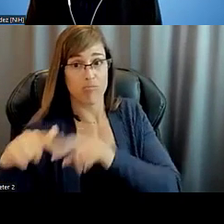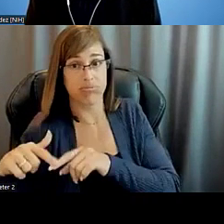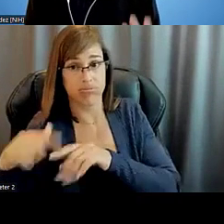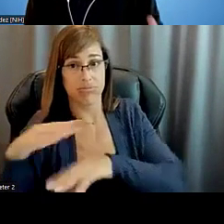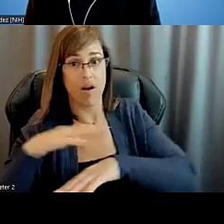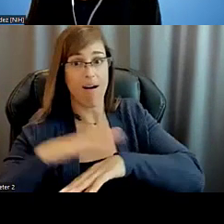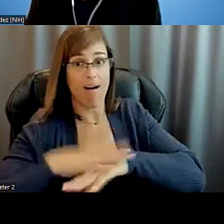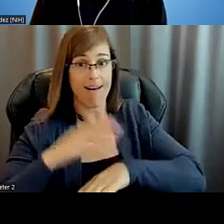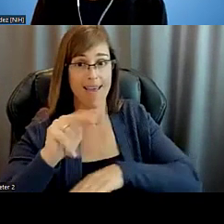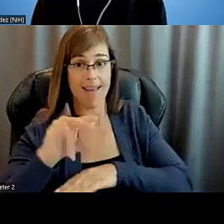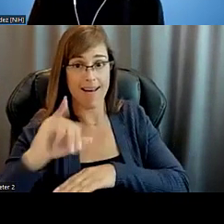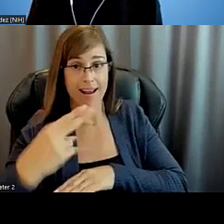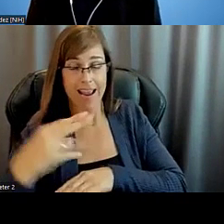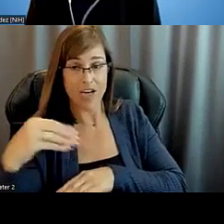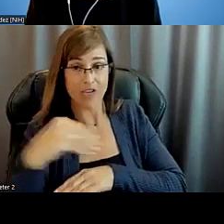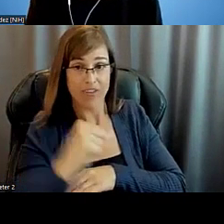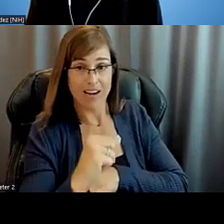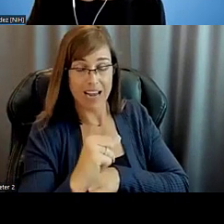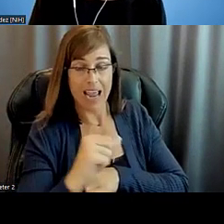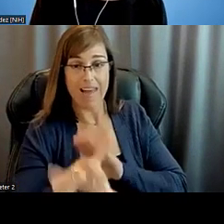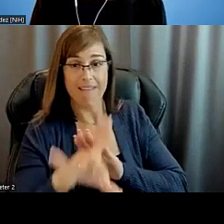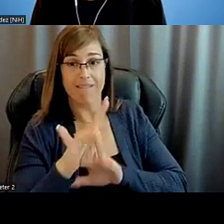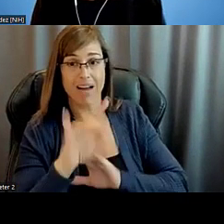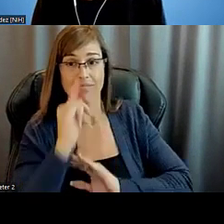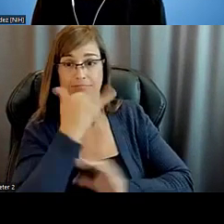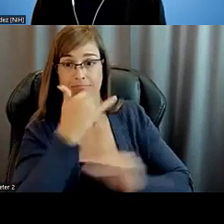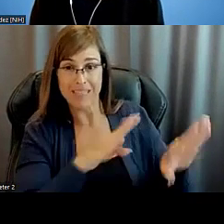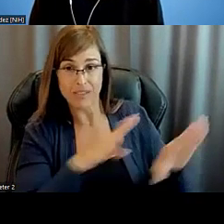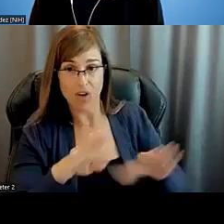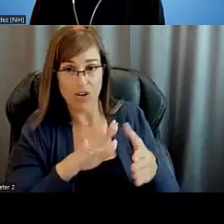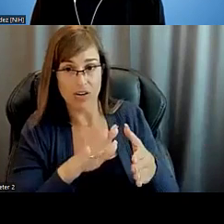and there was a finding of research misconduct involving that paper, then NIH should be informed.